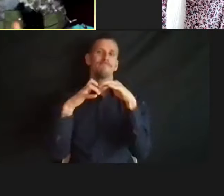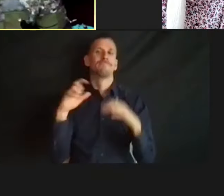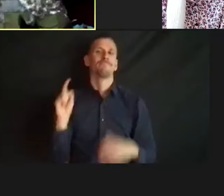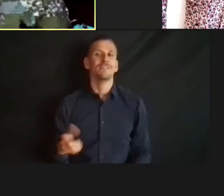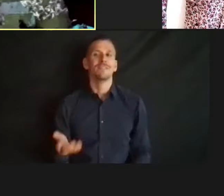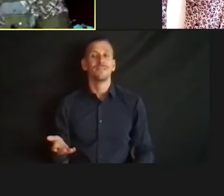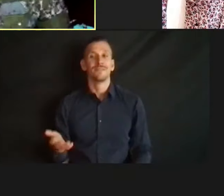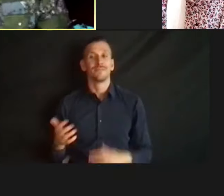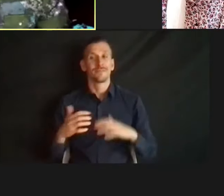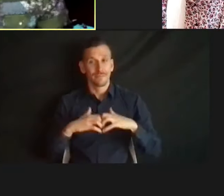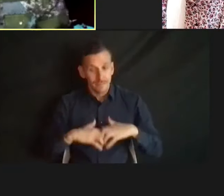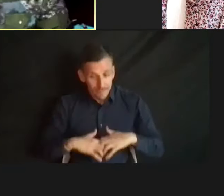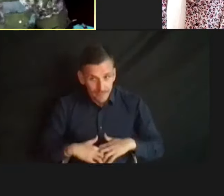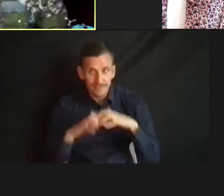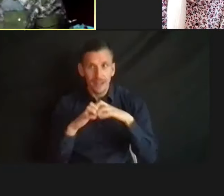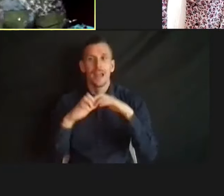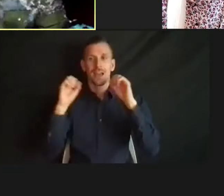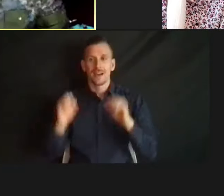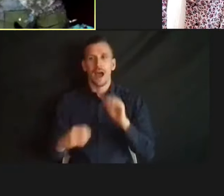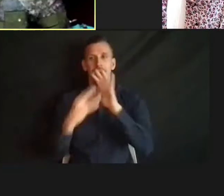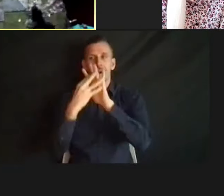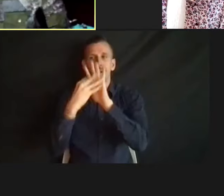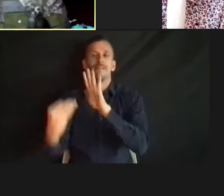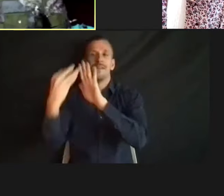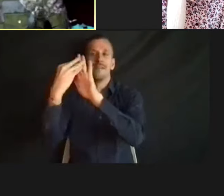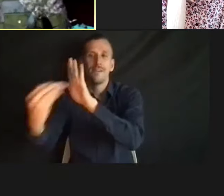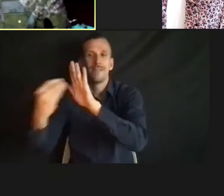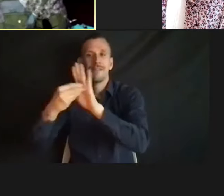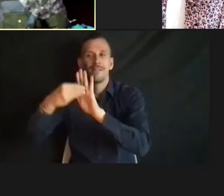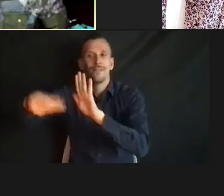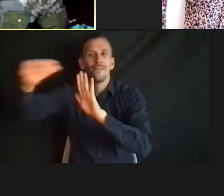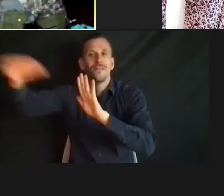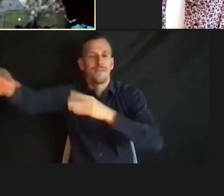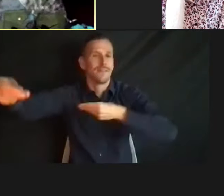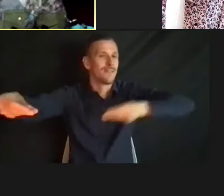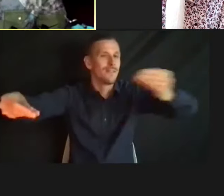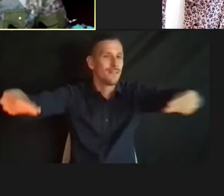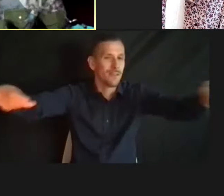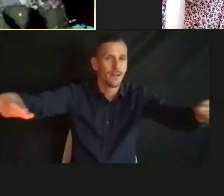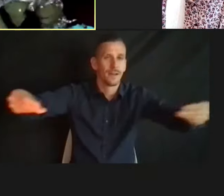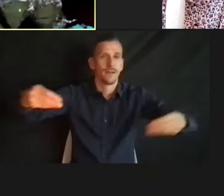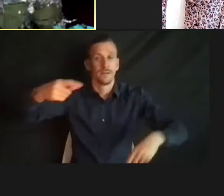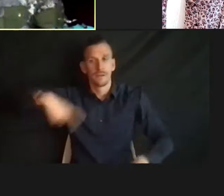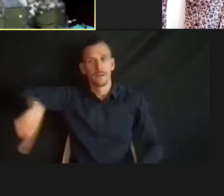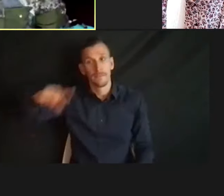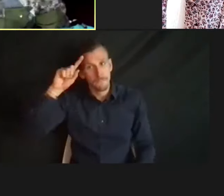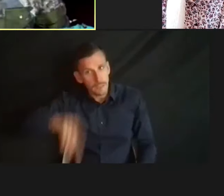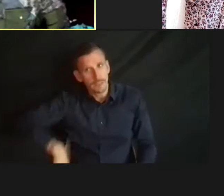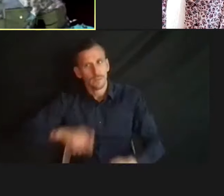destructions of our environment, the climate change that we are experiencing. For me,